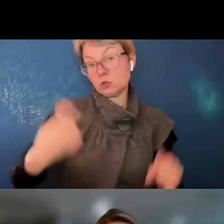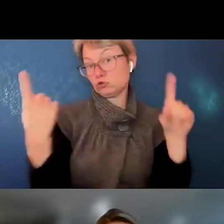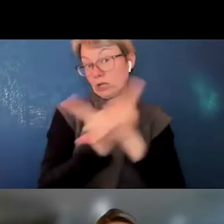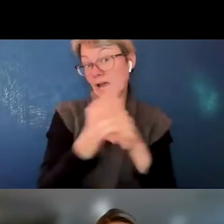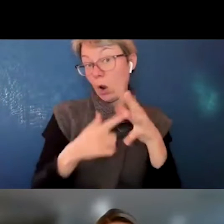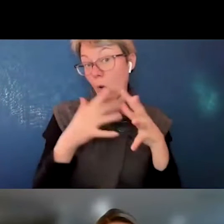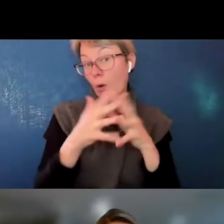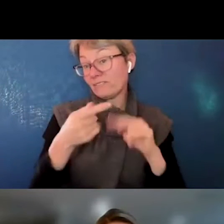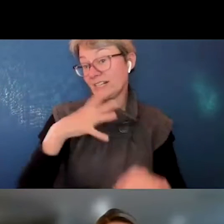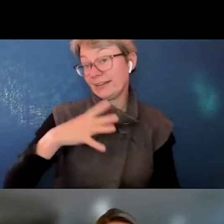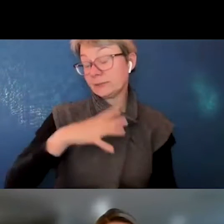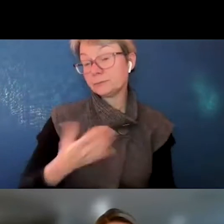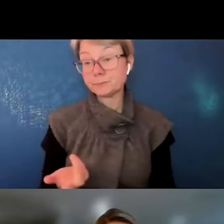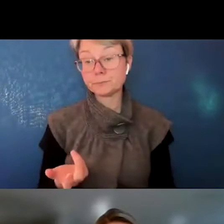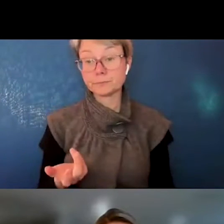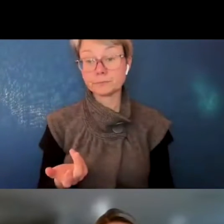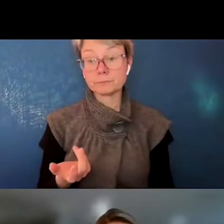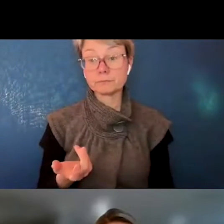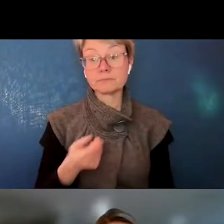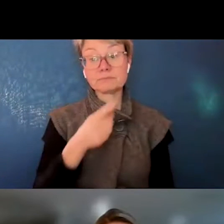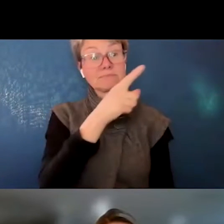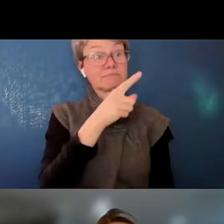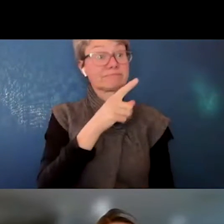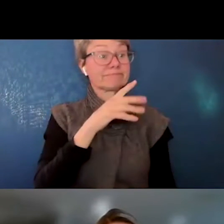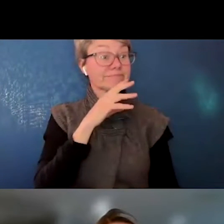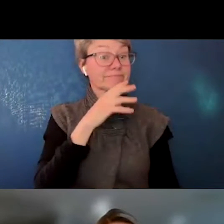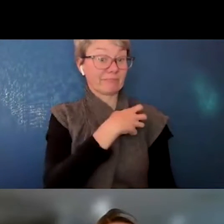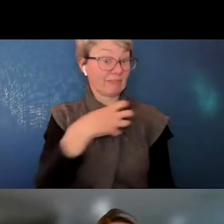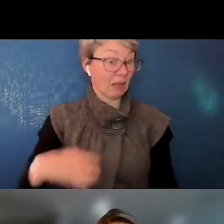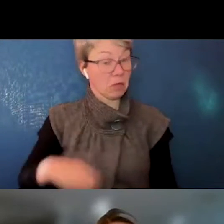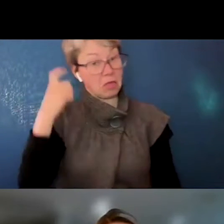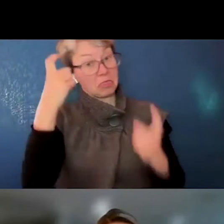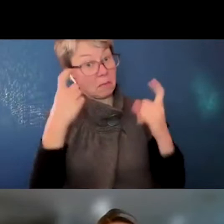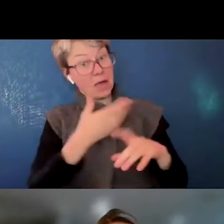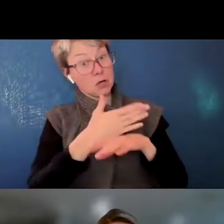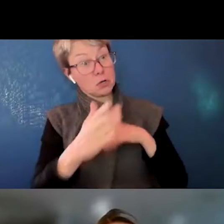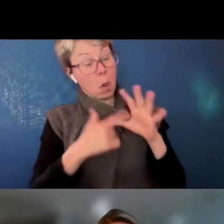whenever a law is introduced by Parliament or is considered uh to be introduced by Parliament we